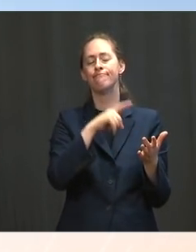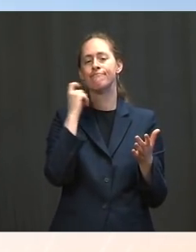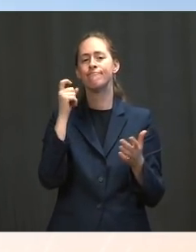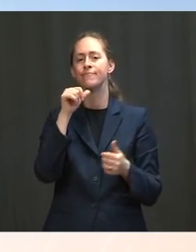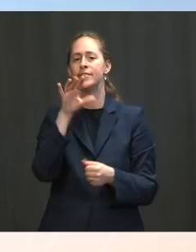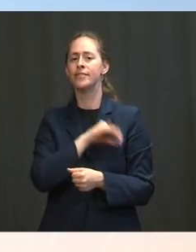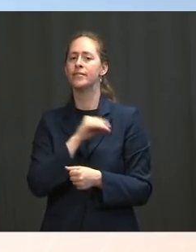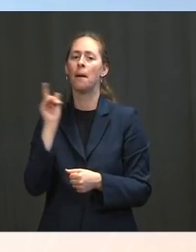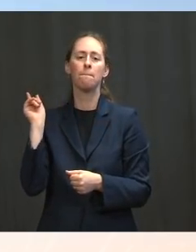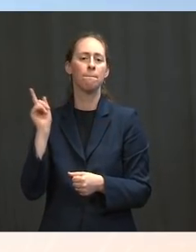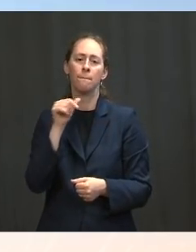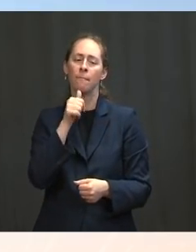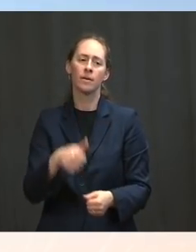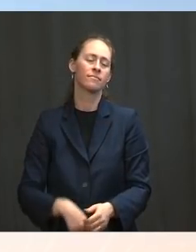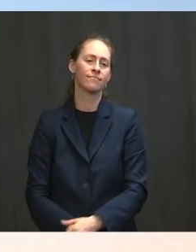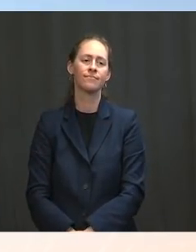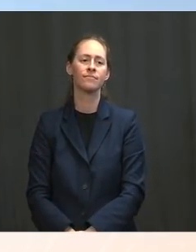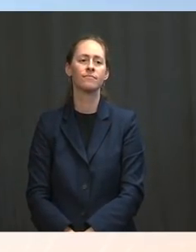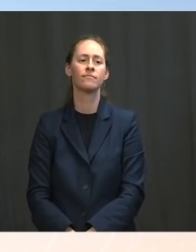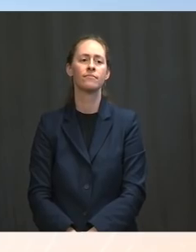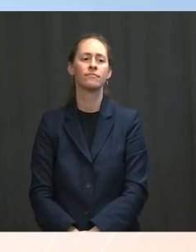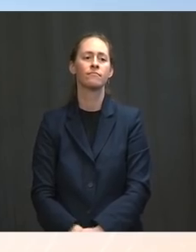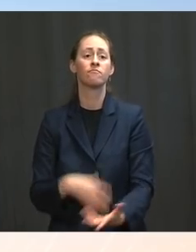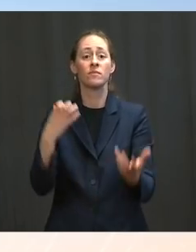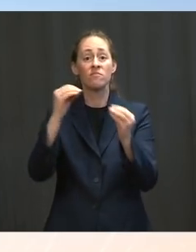I just don't have anything to preview for you. The Press: Okay. And then, on COVID: